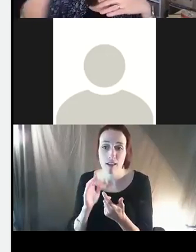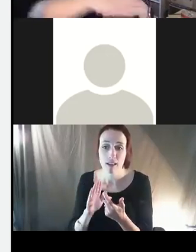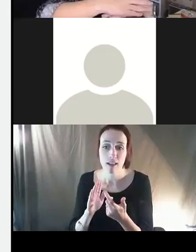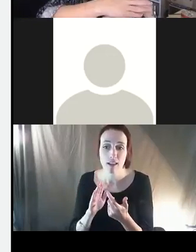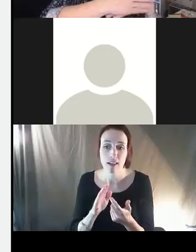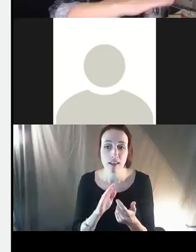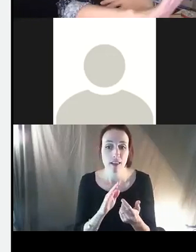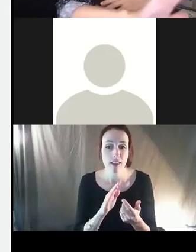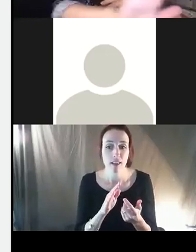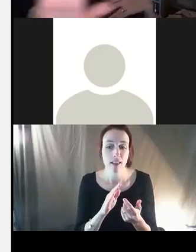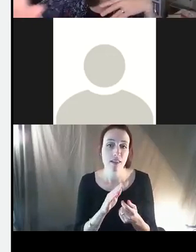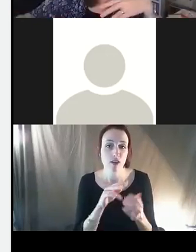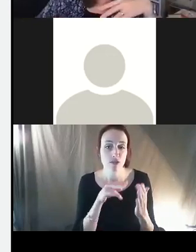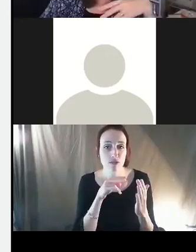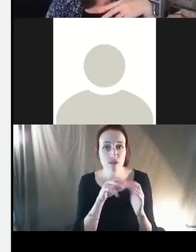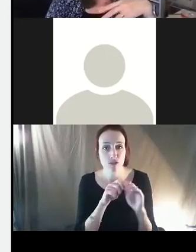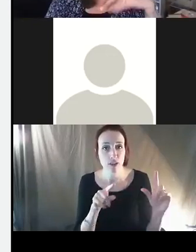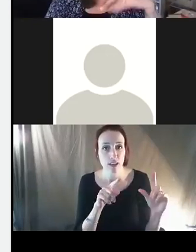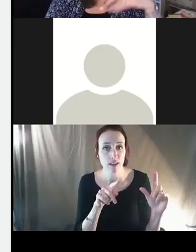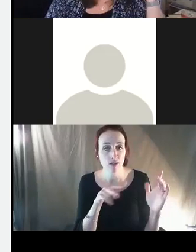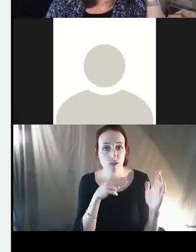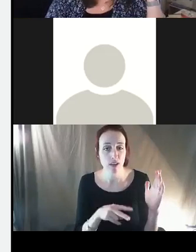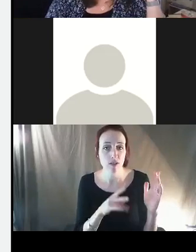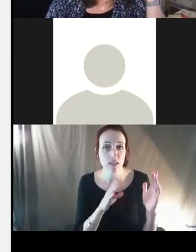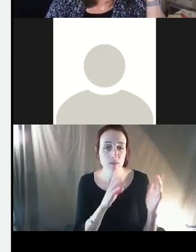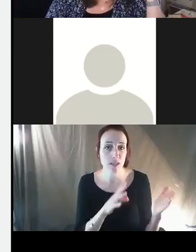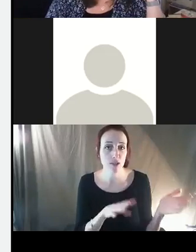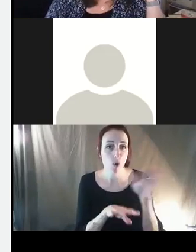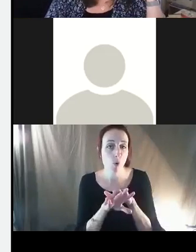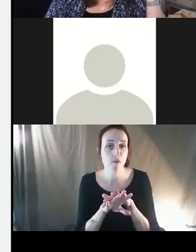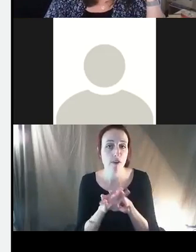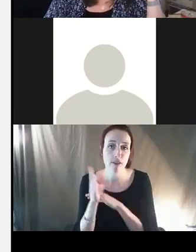speaker of the event.